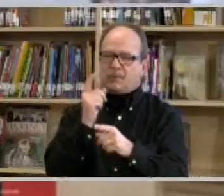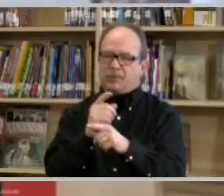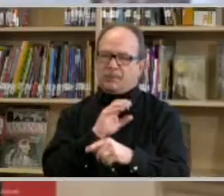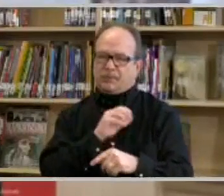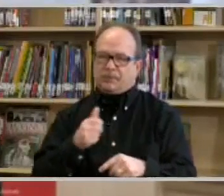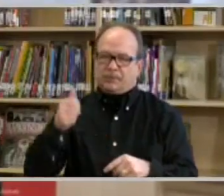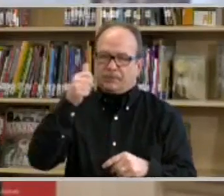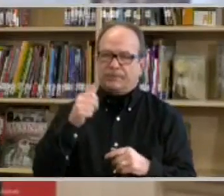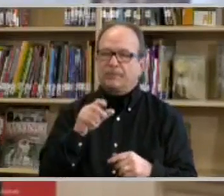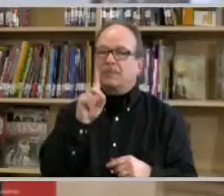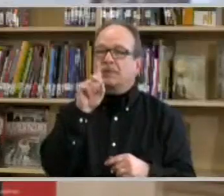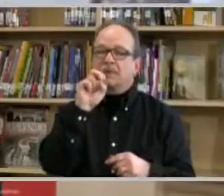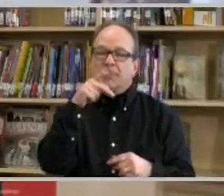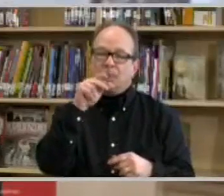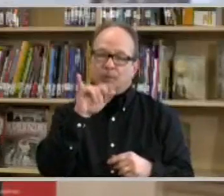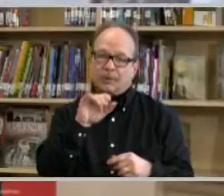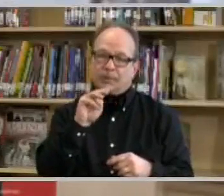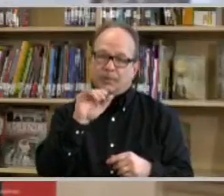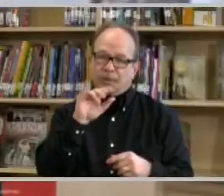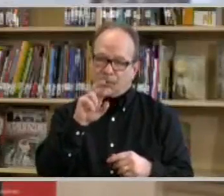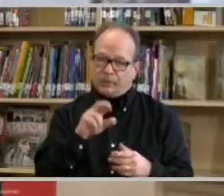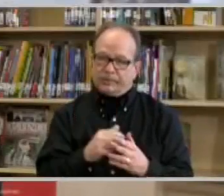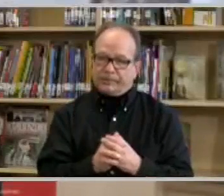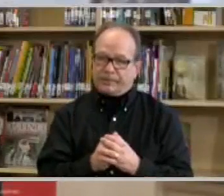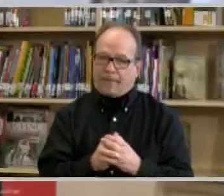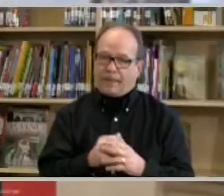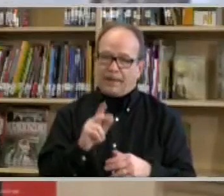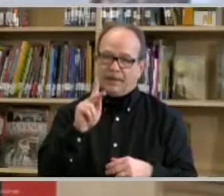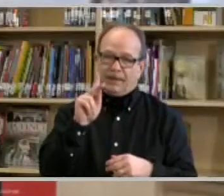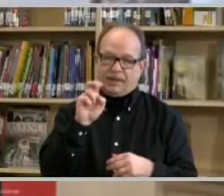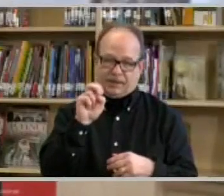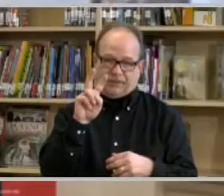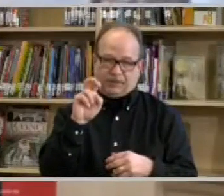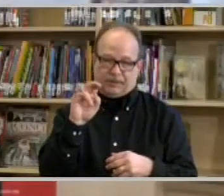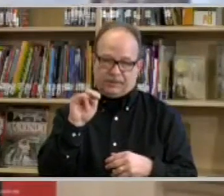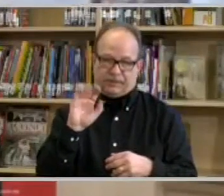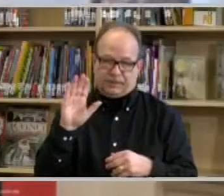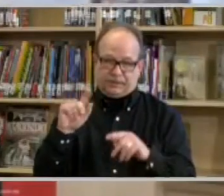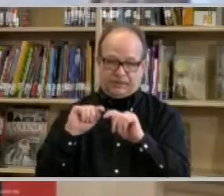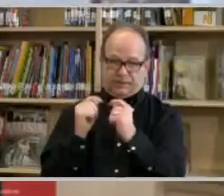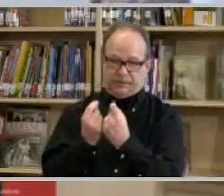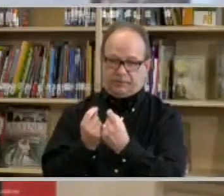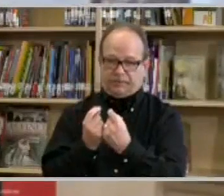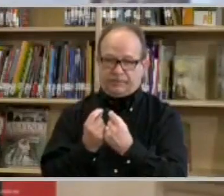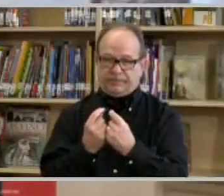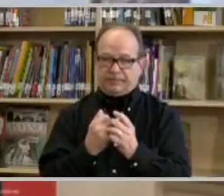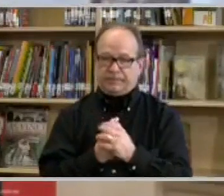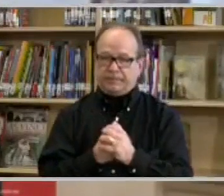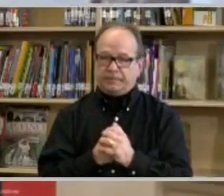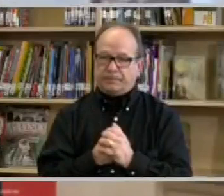I'M JOINED BY THE DEPUTY MAYOR FOR PUBLIC SAFETY, KEVIN